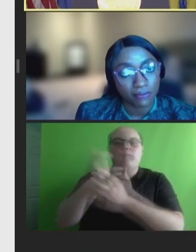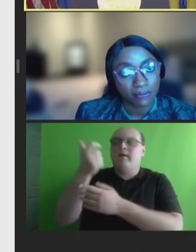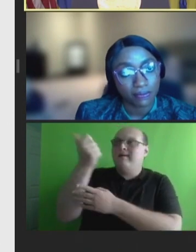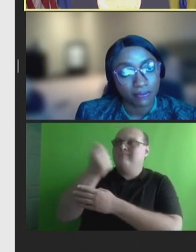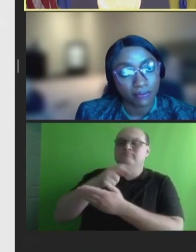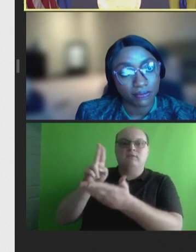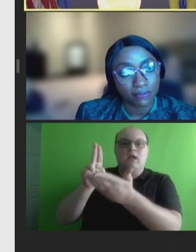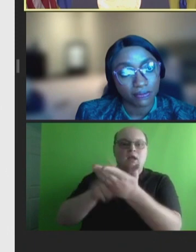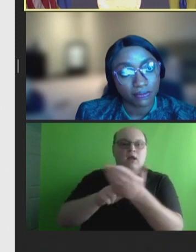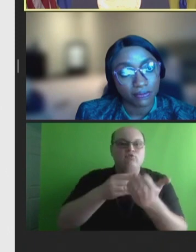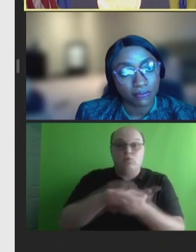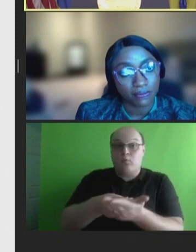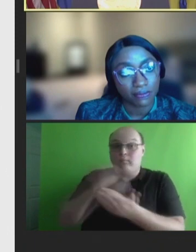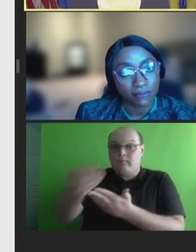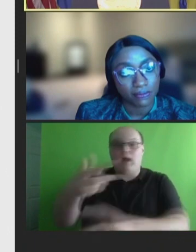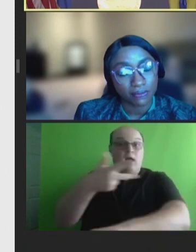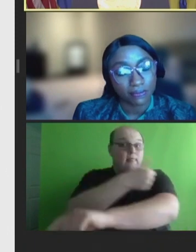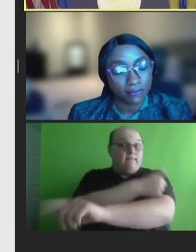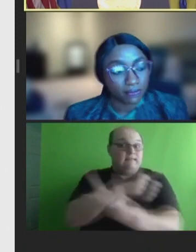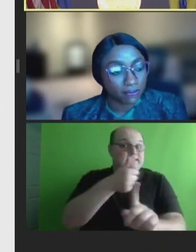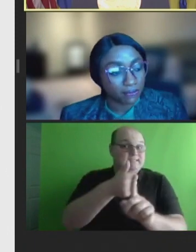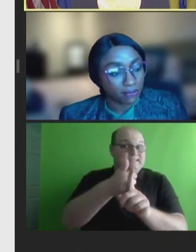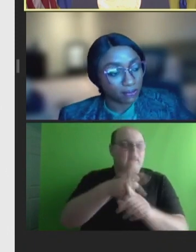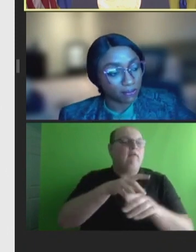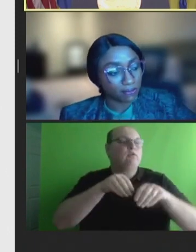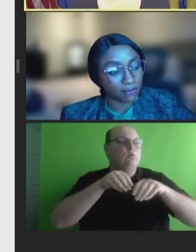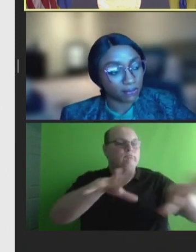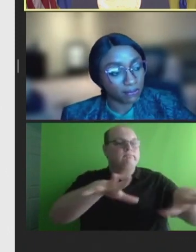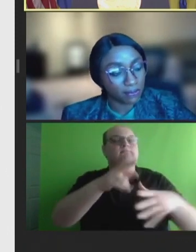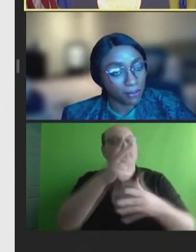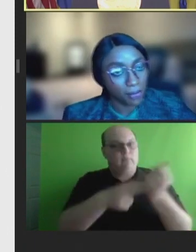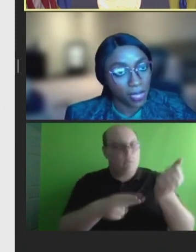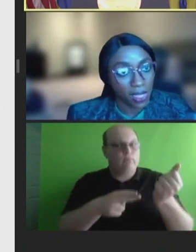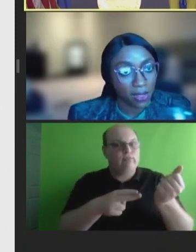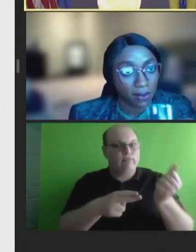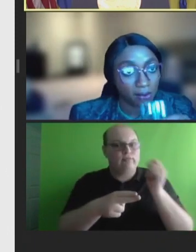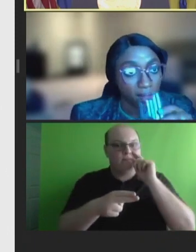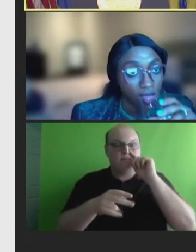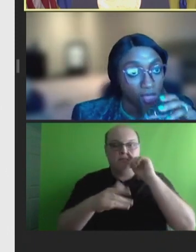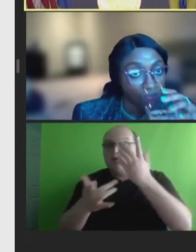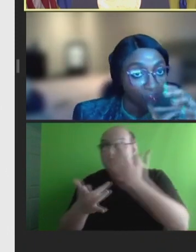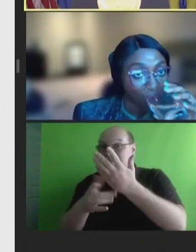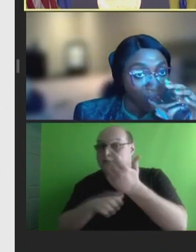to purchase vaccine and distribute vaccine. Provision of technical assistance and financial